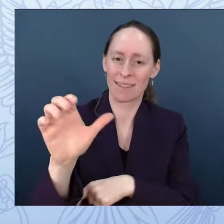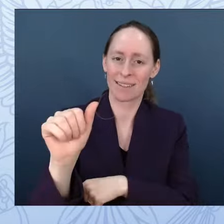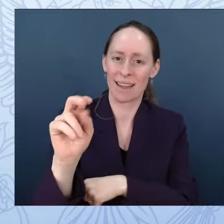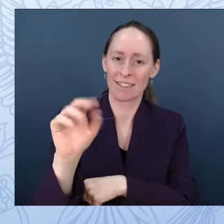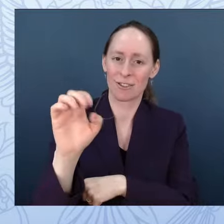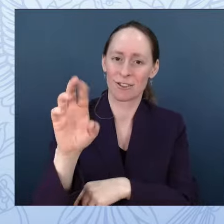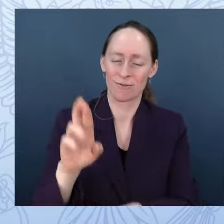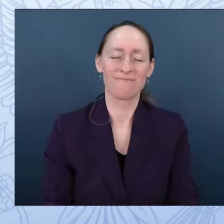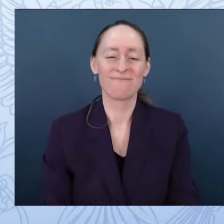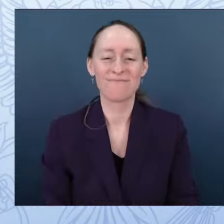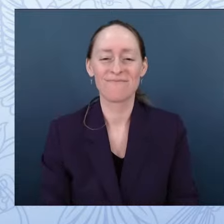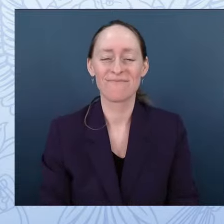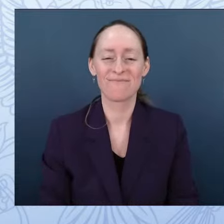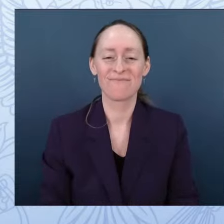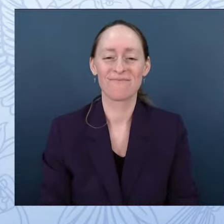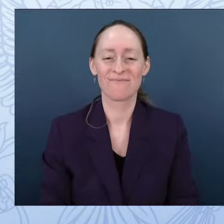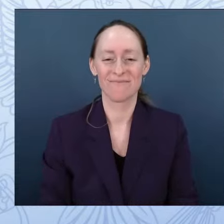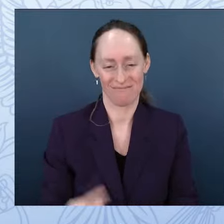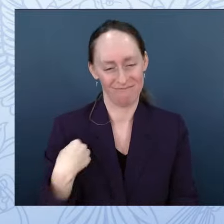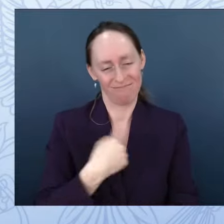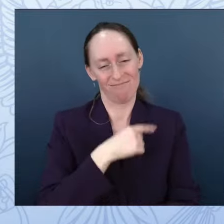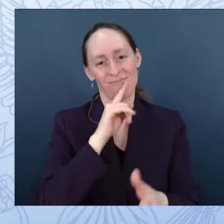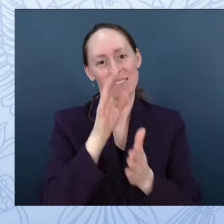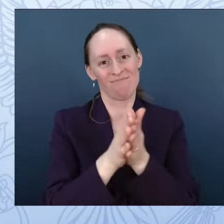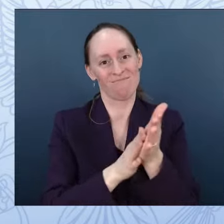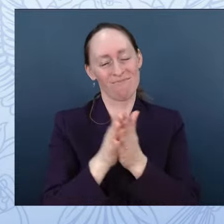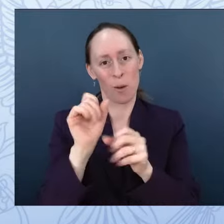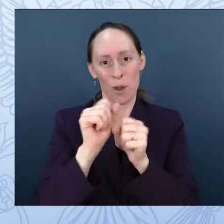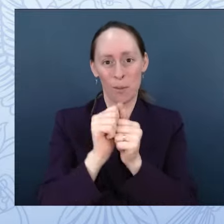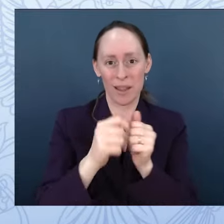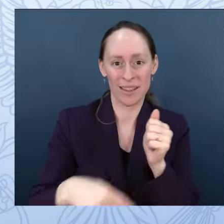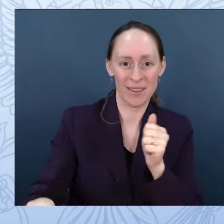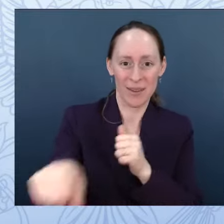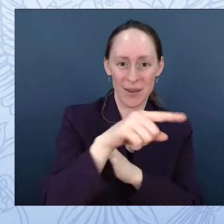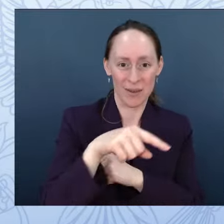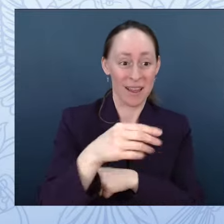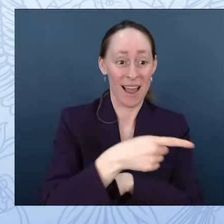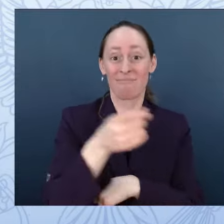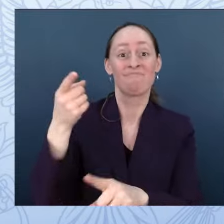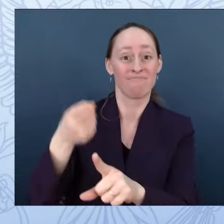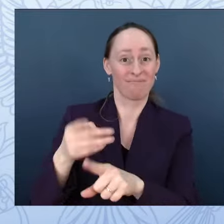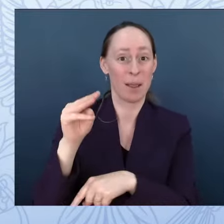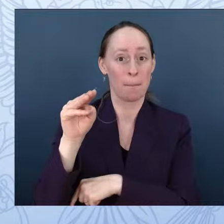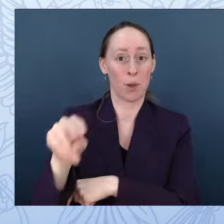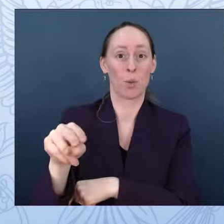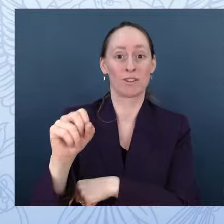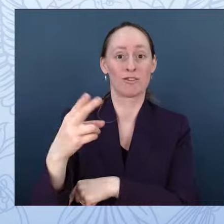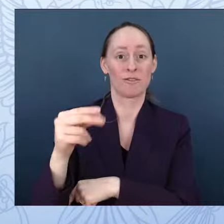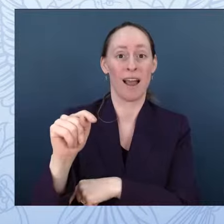to end cancer as we know it. Thank you. Danielle Carnival: Next, we're going to pause for just a minute. I know the press, needs to depart.